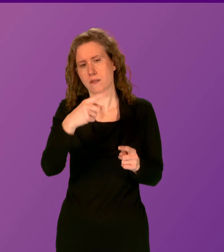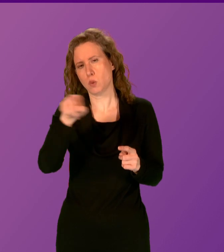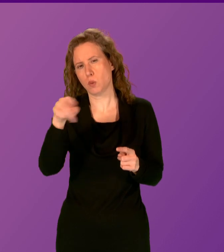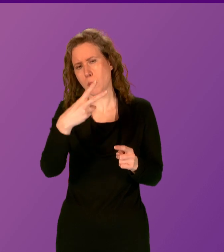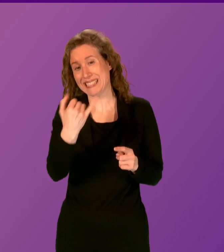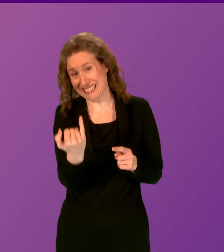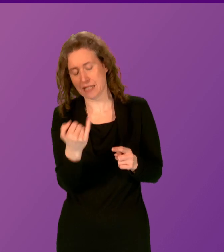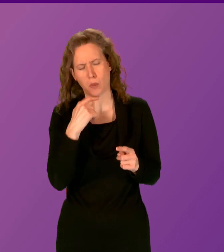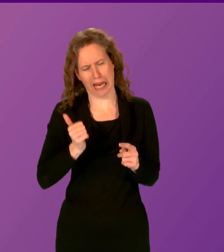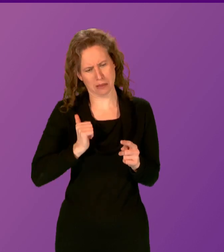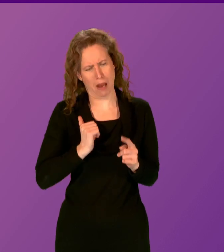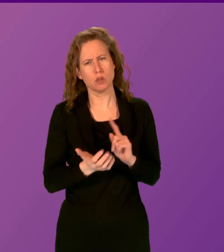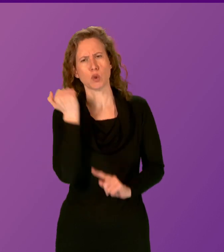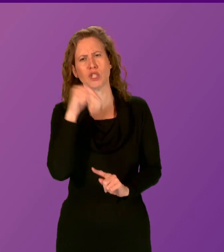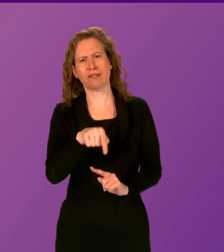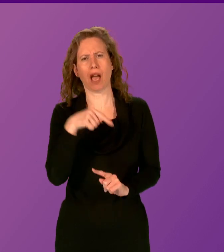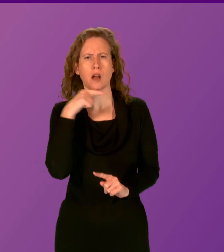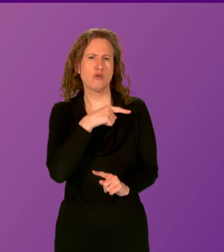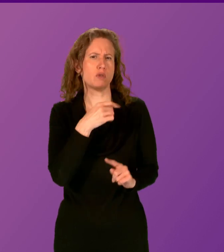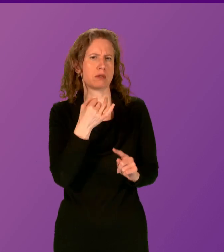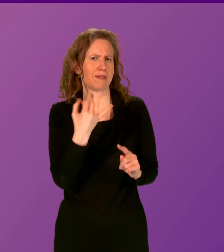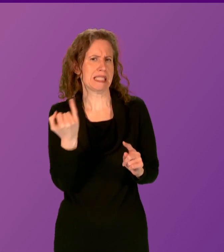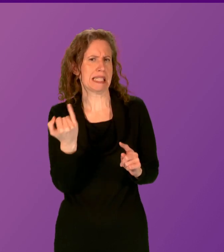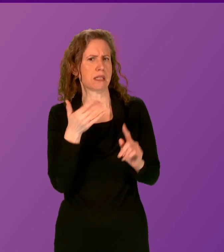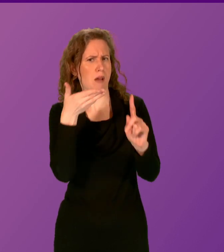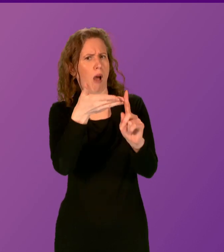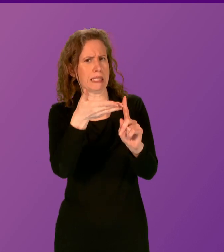about meeting the 650 target by the end of the current session of Parliament.